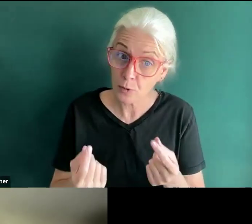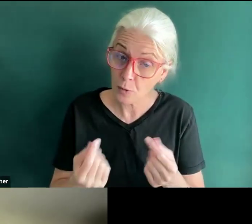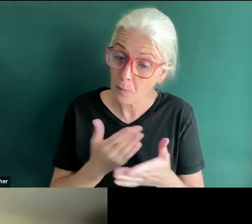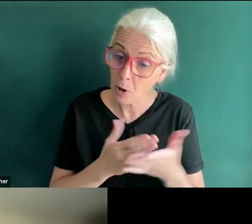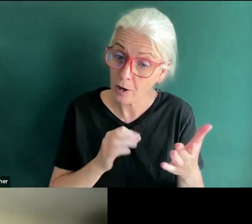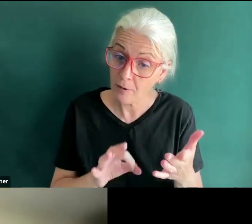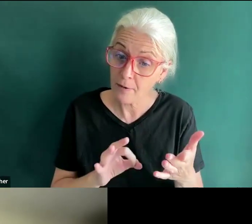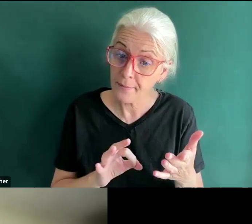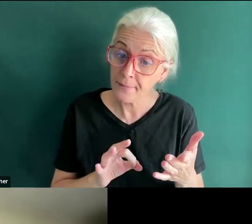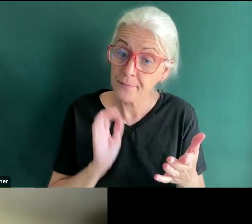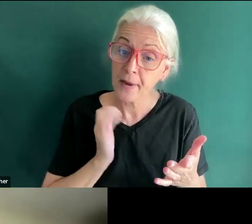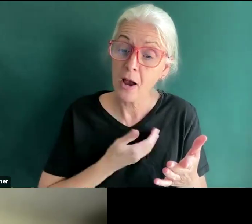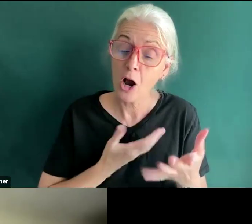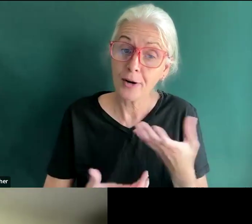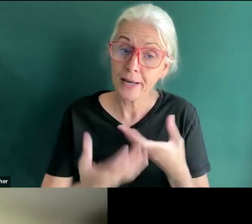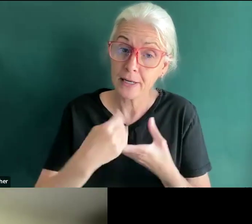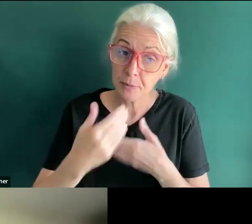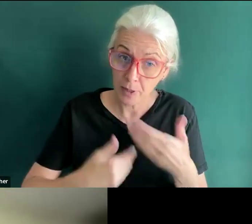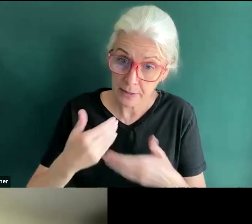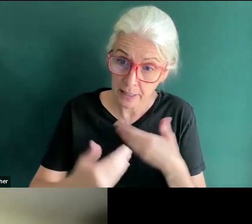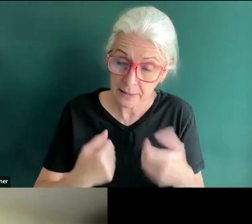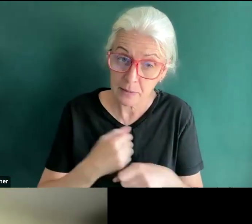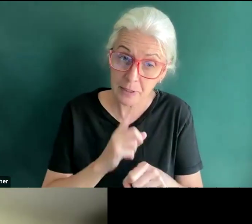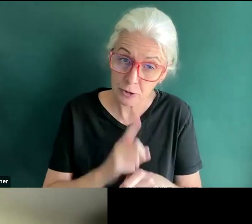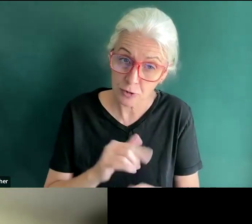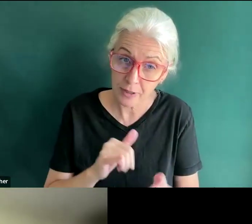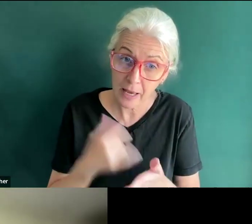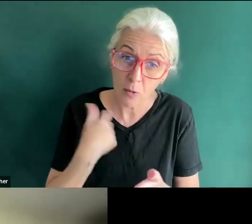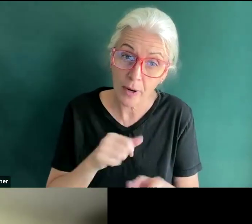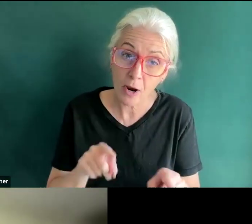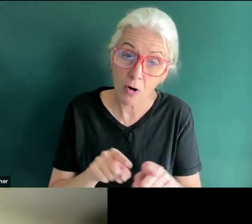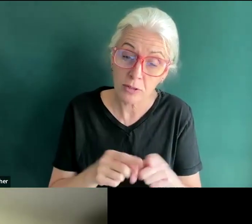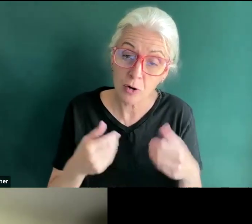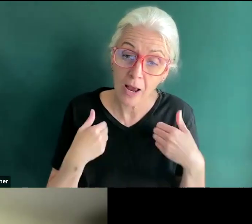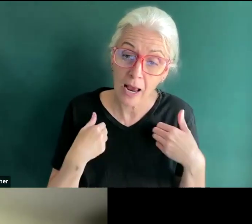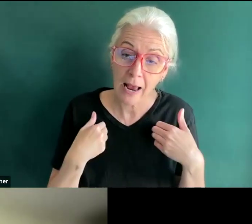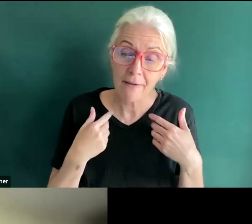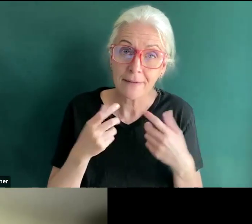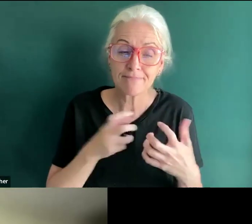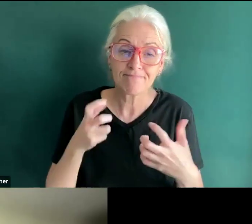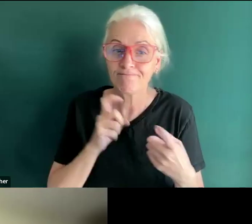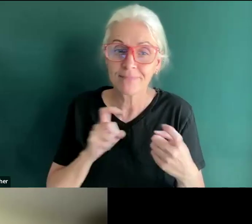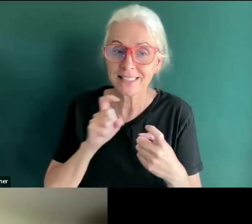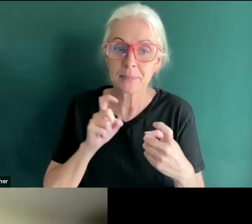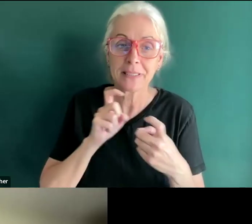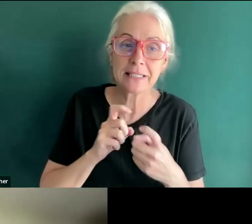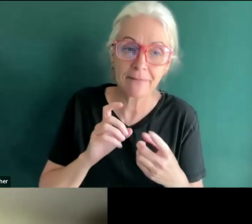of our engagement process is also ensure that we could also have a tailorized Digital Equity